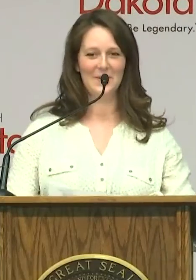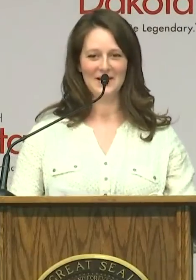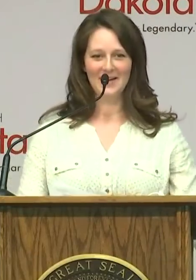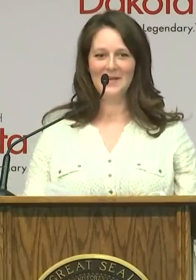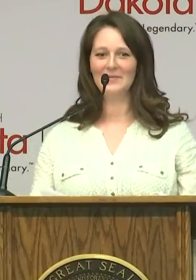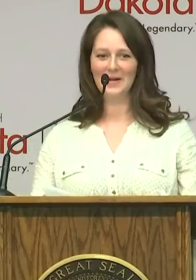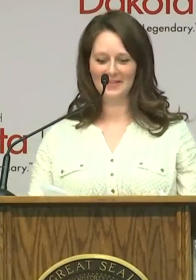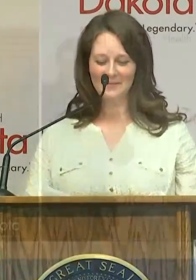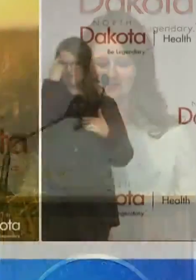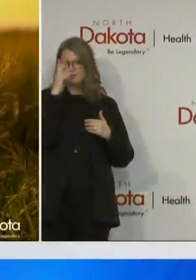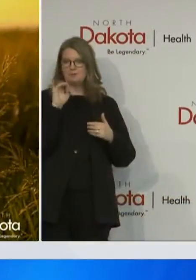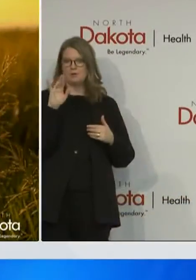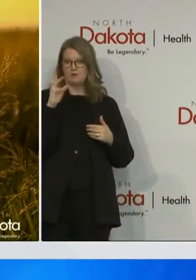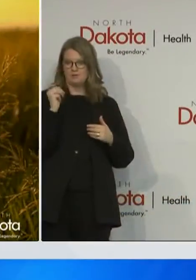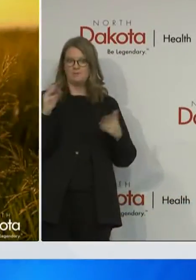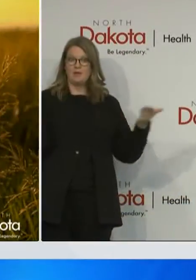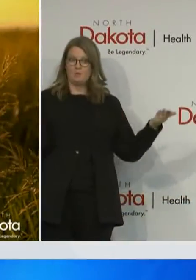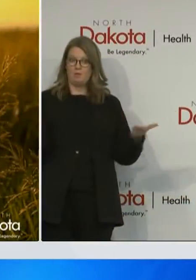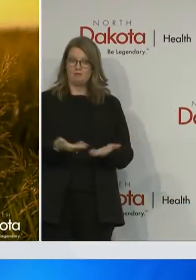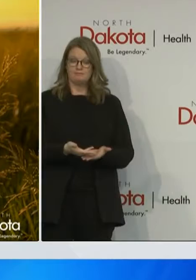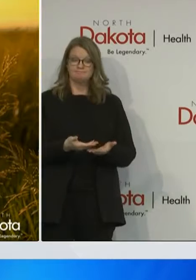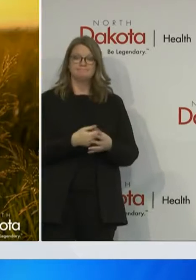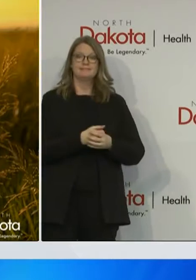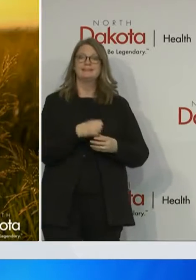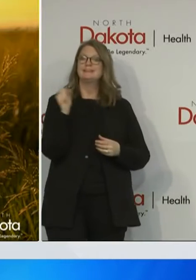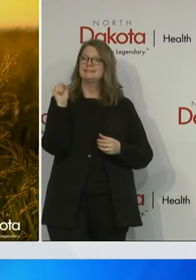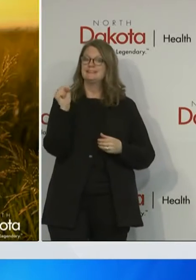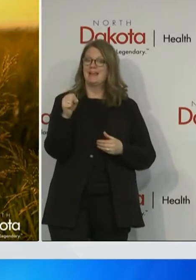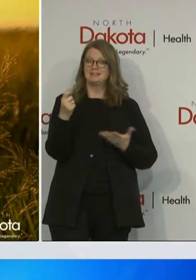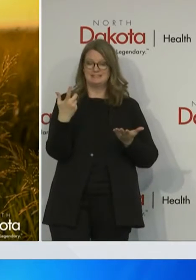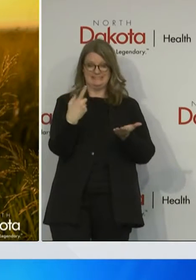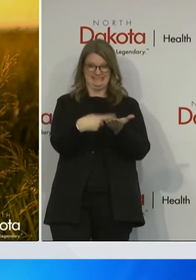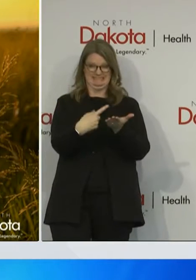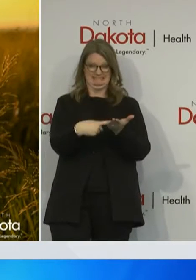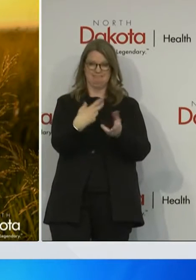DOCTOR MASON. GOOD TO HAVE YOU.